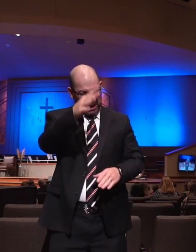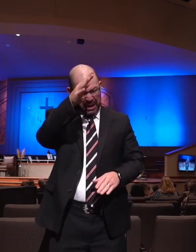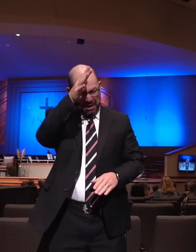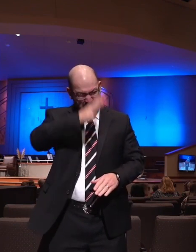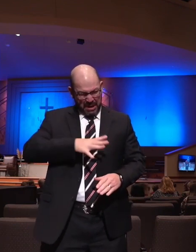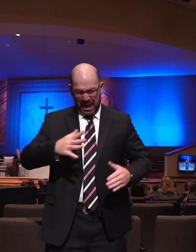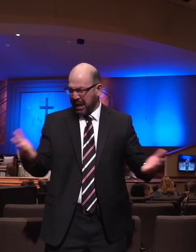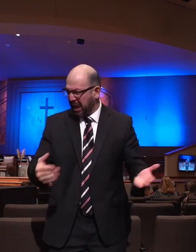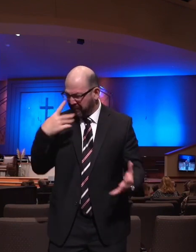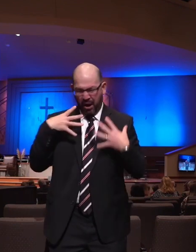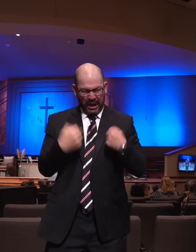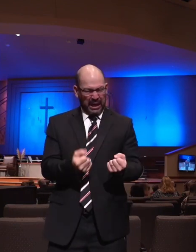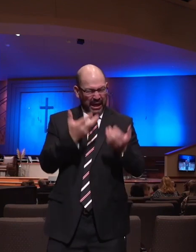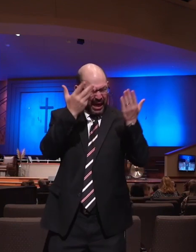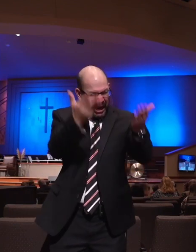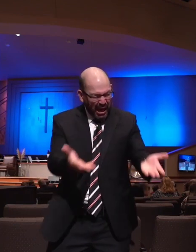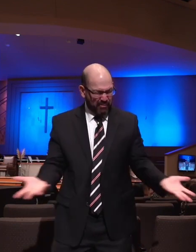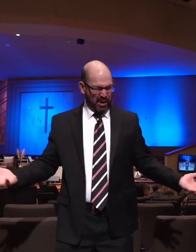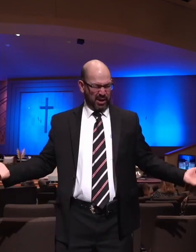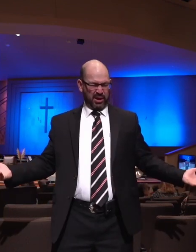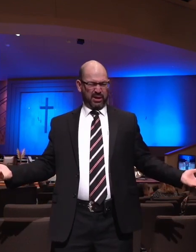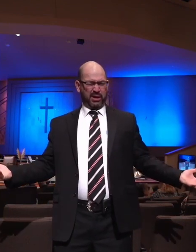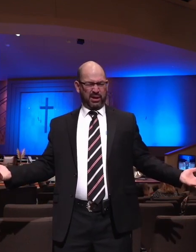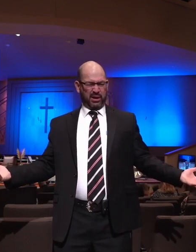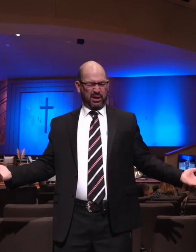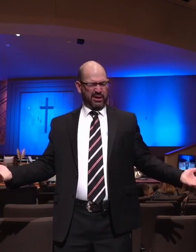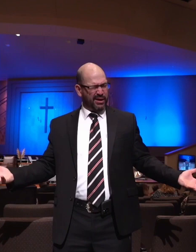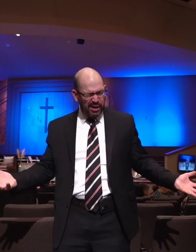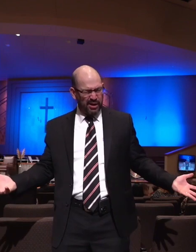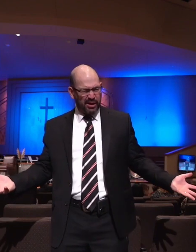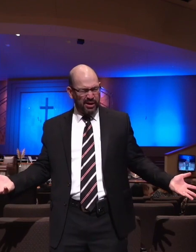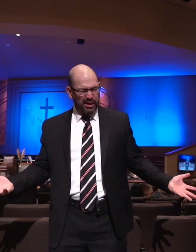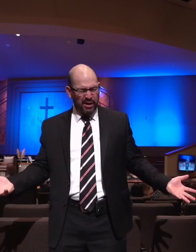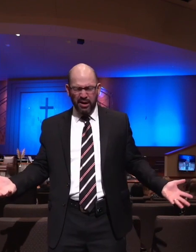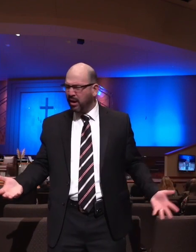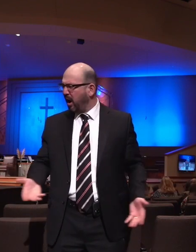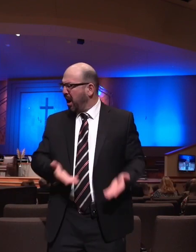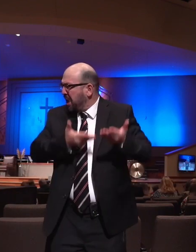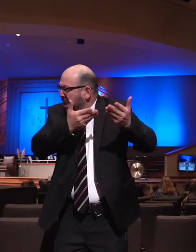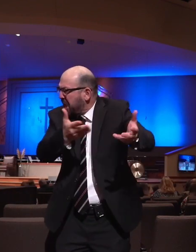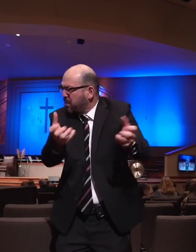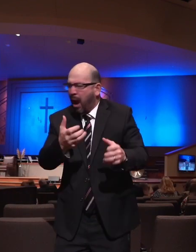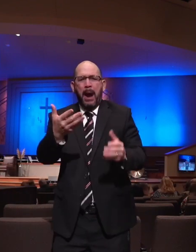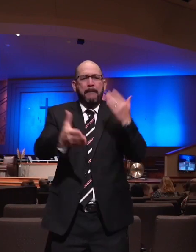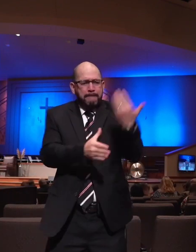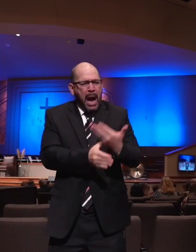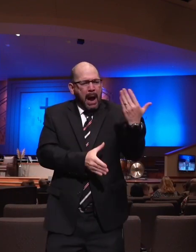his leprosy wherefore consider I pray you and see how he seeketh the quarrel